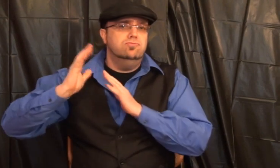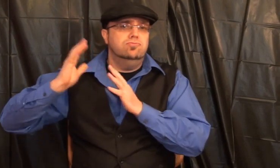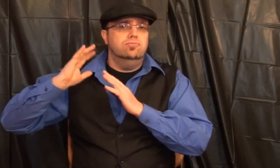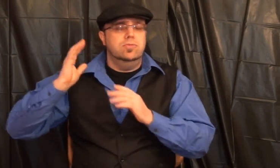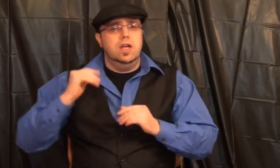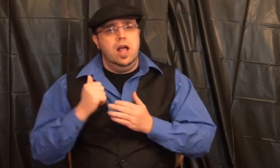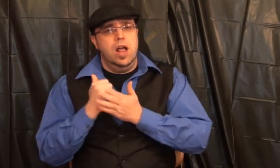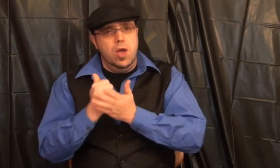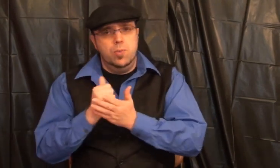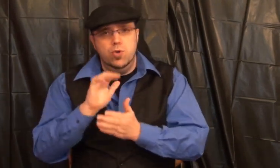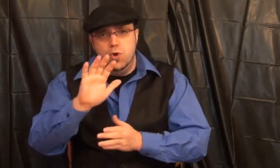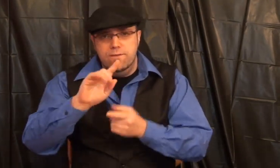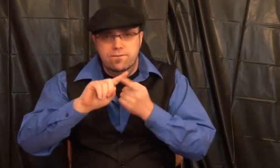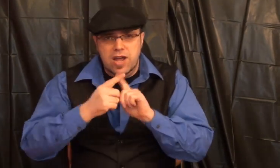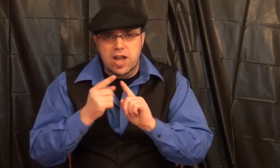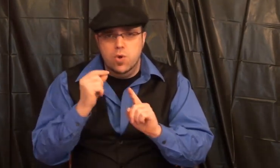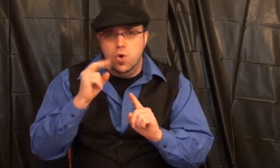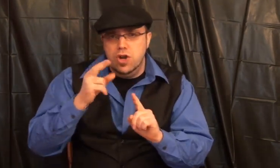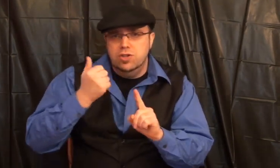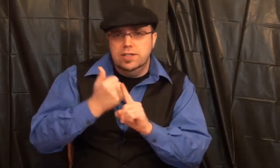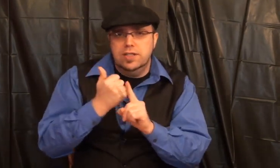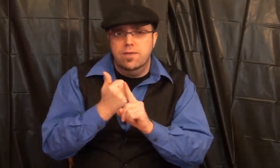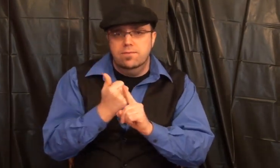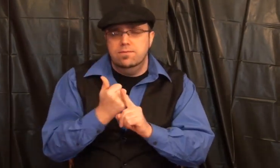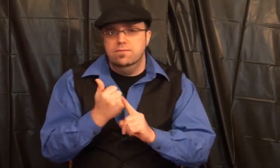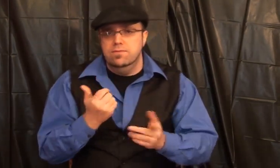Your experiences in the past show how 4201 schools helped your friends or self.